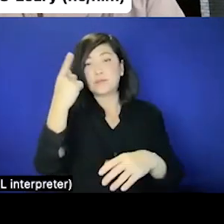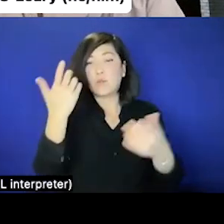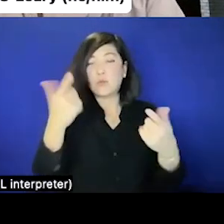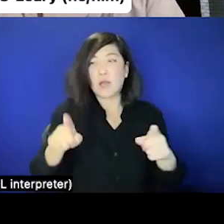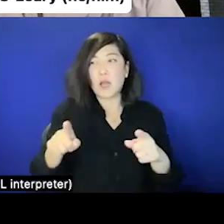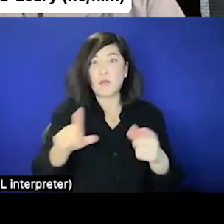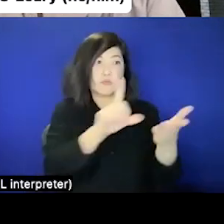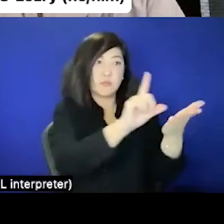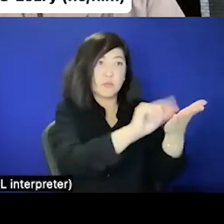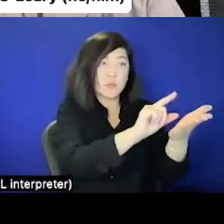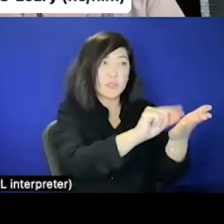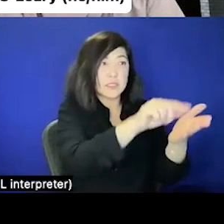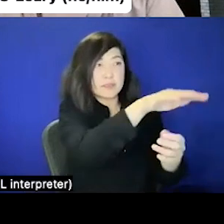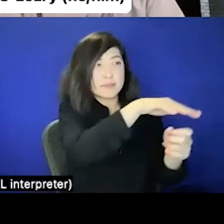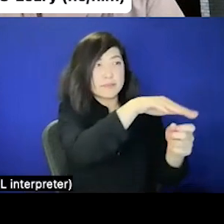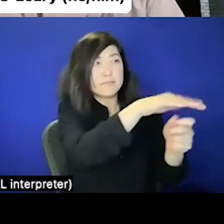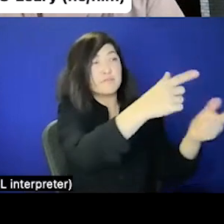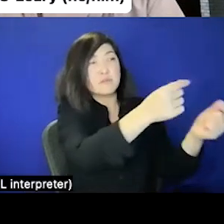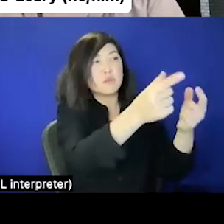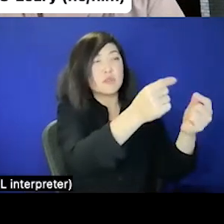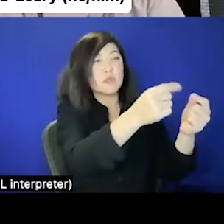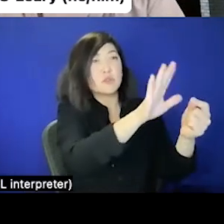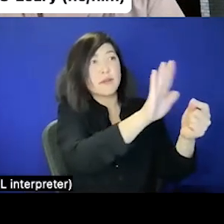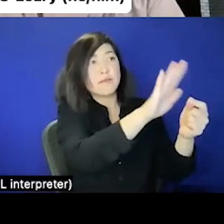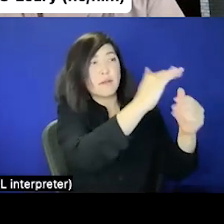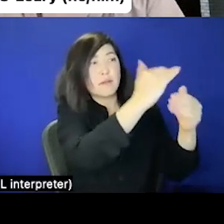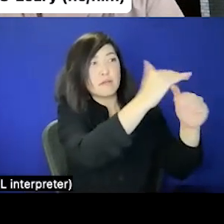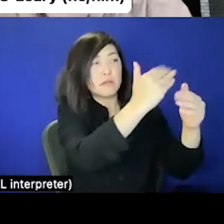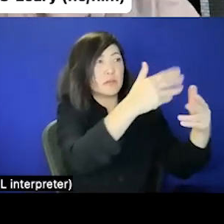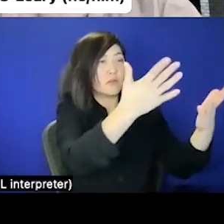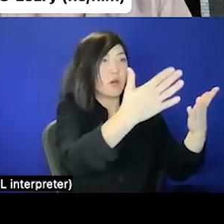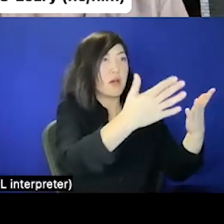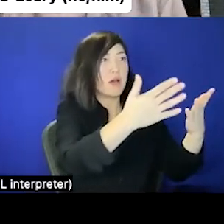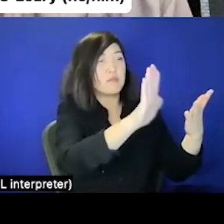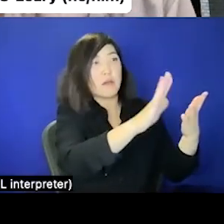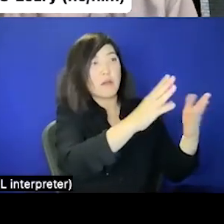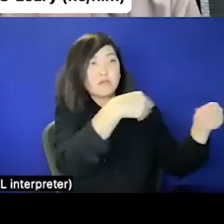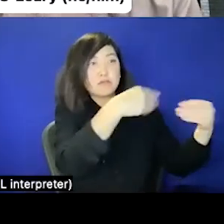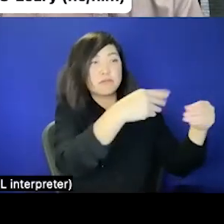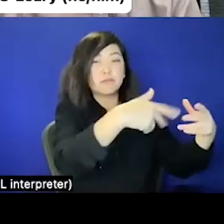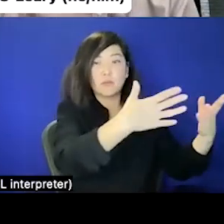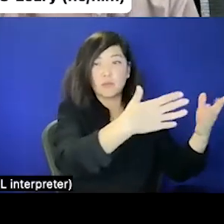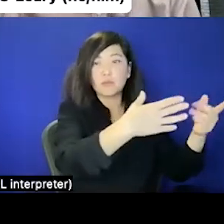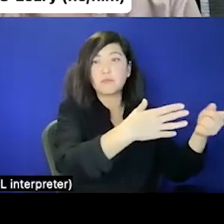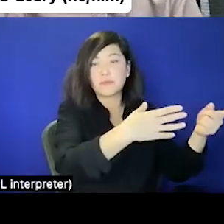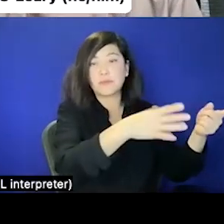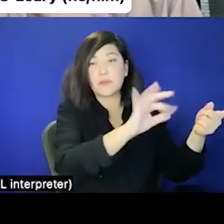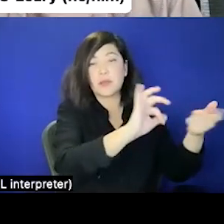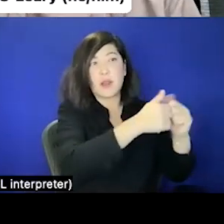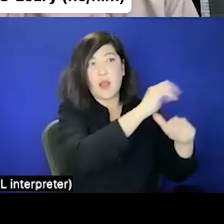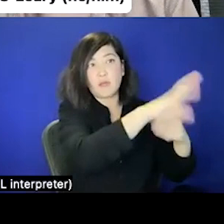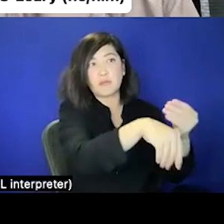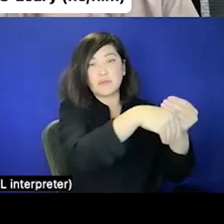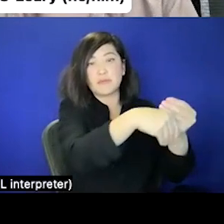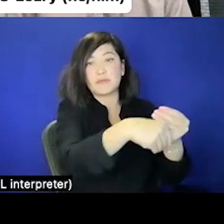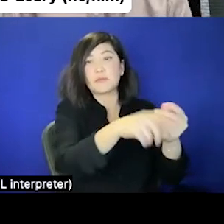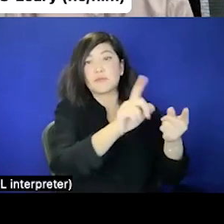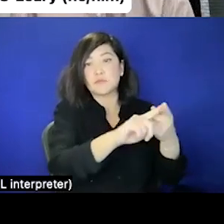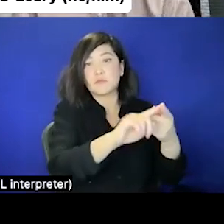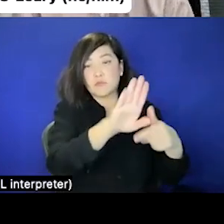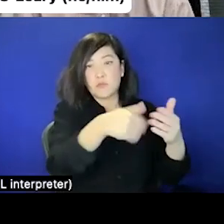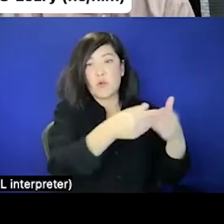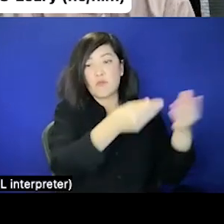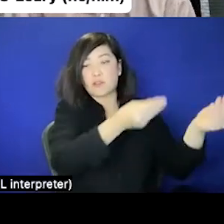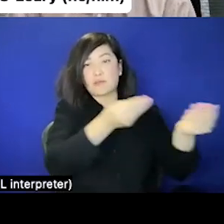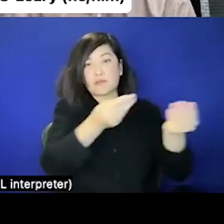as well as what capacity is in the nearer markets, whether it's the U.S., North America,